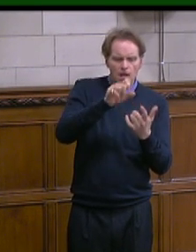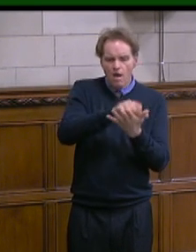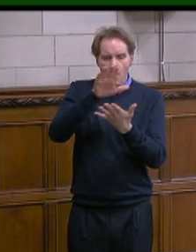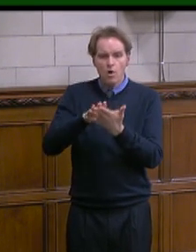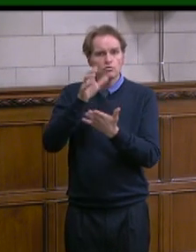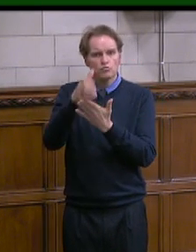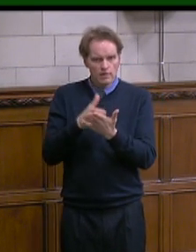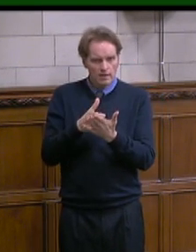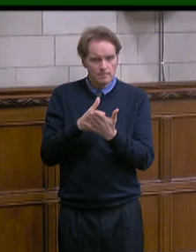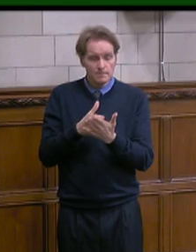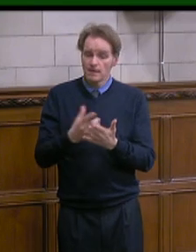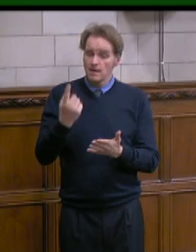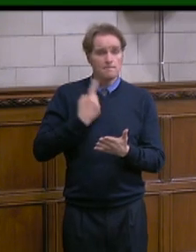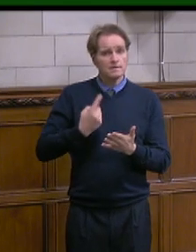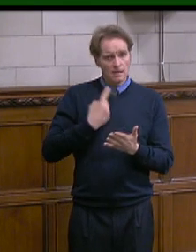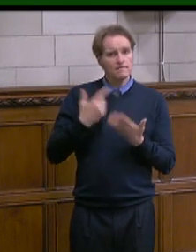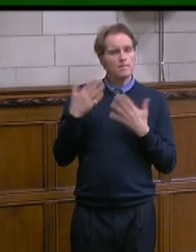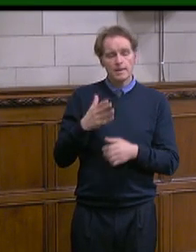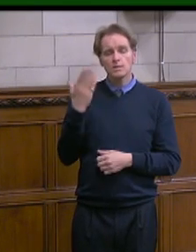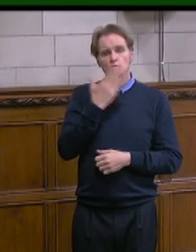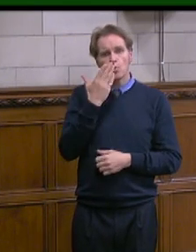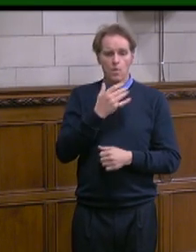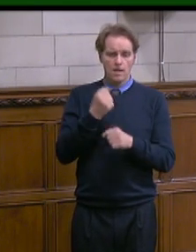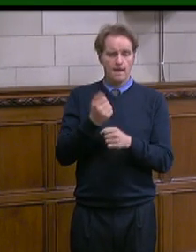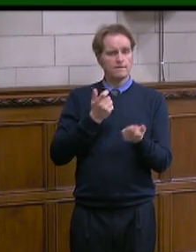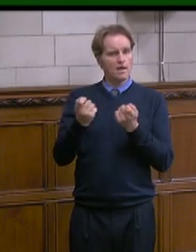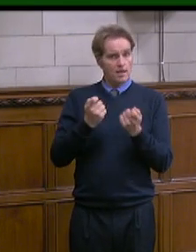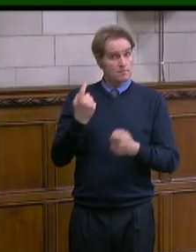I remain convinced, having been a governor in a number of schools, that it is really